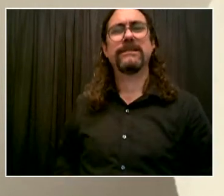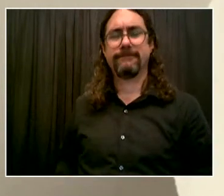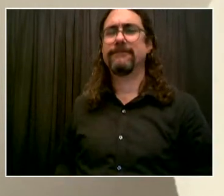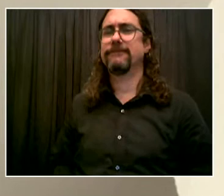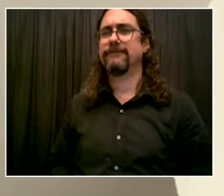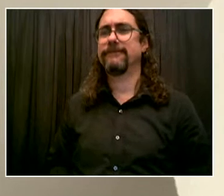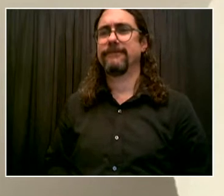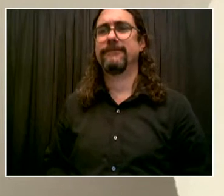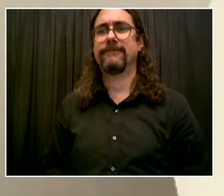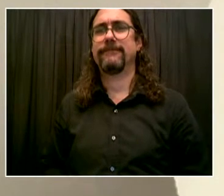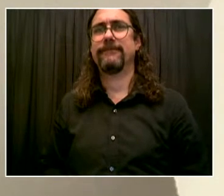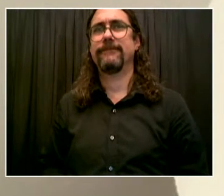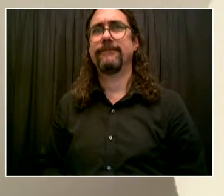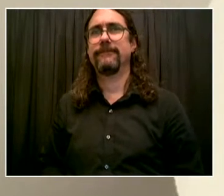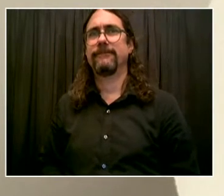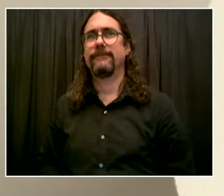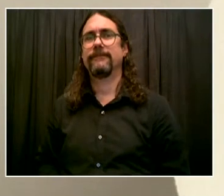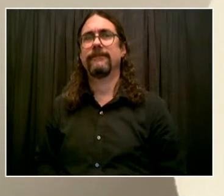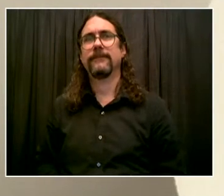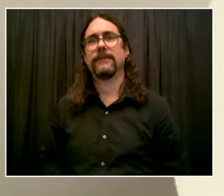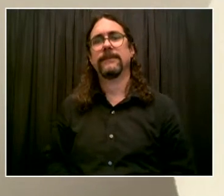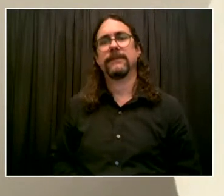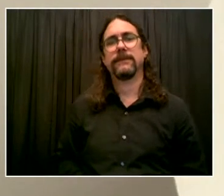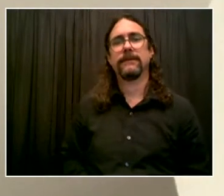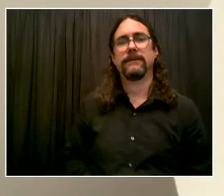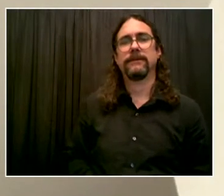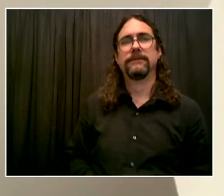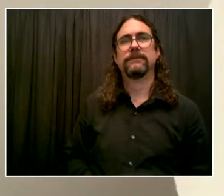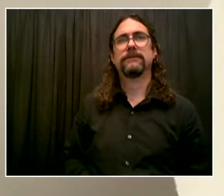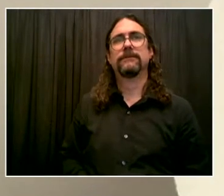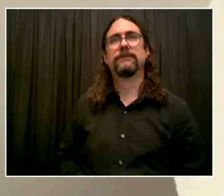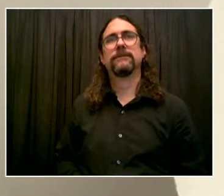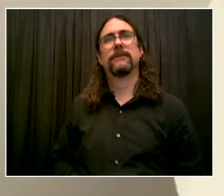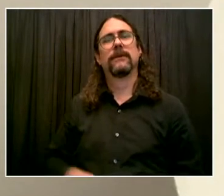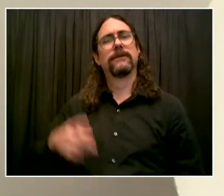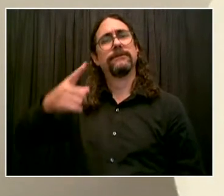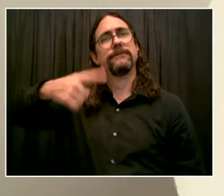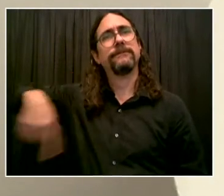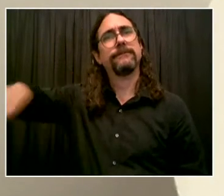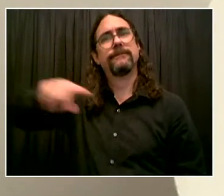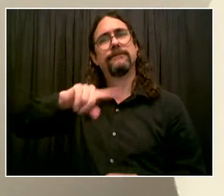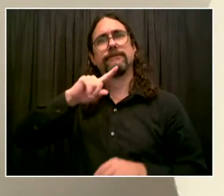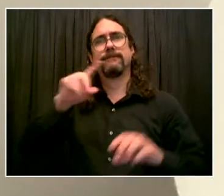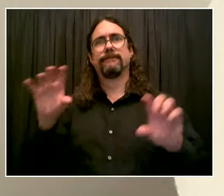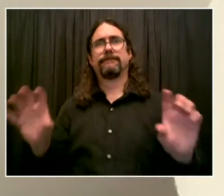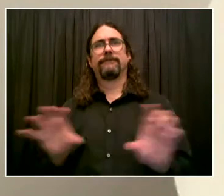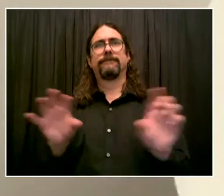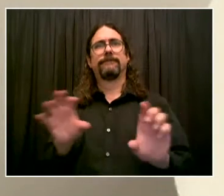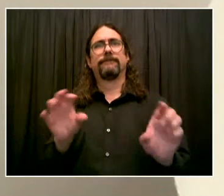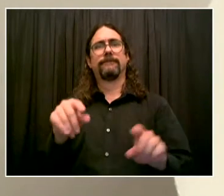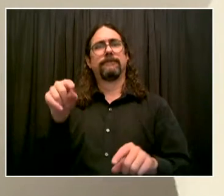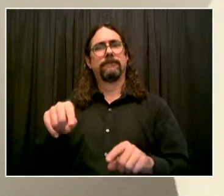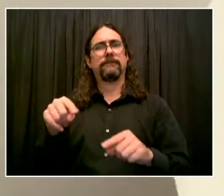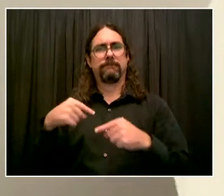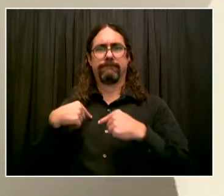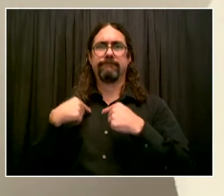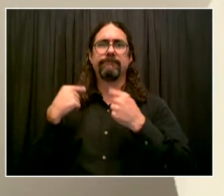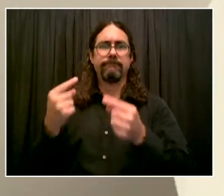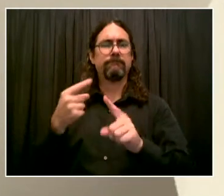NEIGHBORHOOD TO PROVIDE THIS OPPORTUNITY. WE HAVE DONE SO